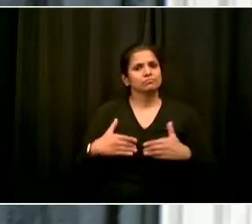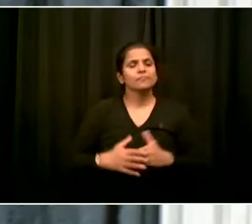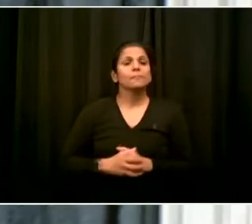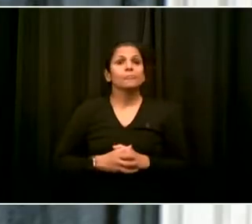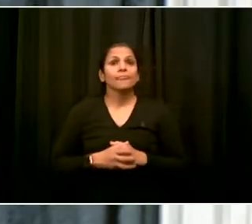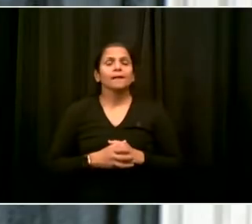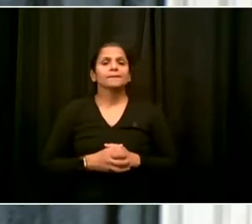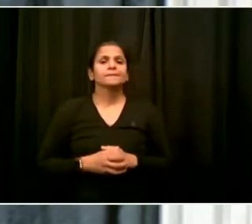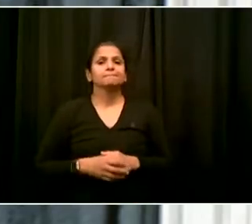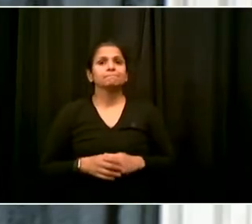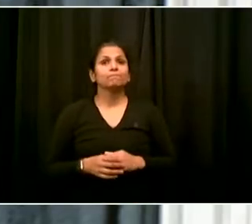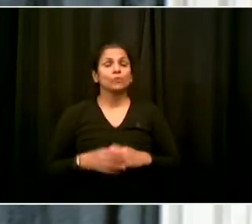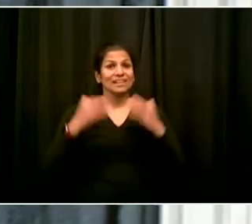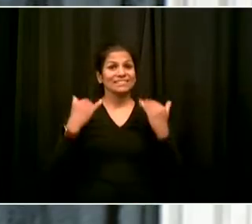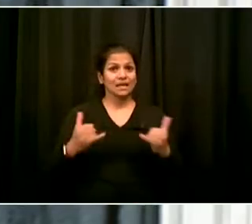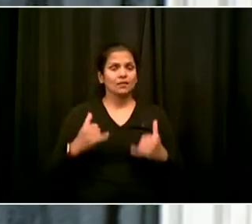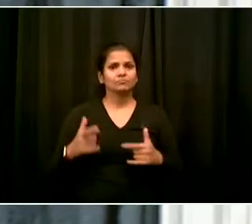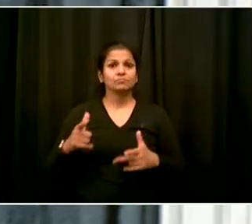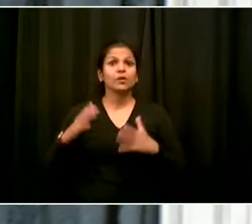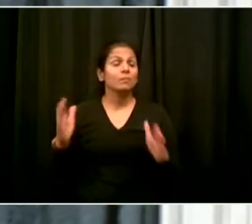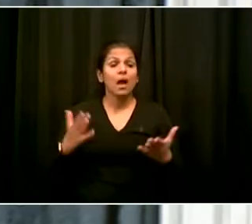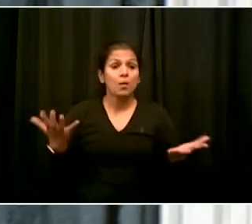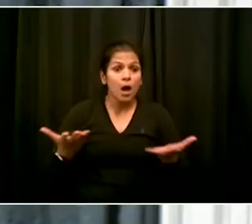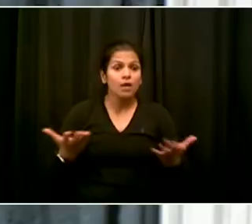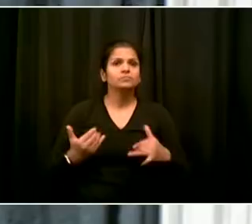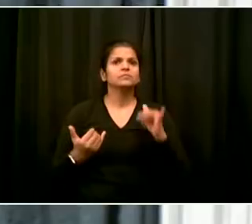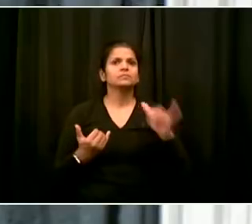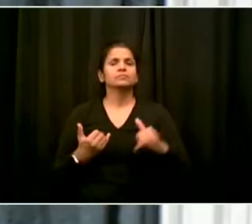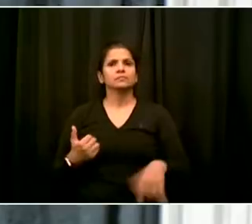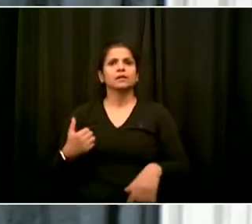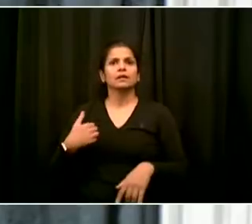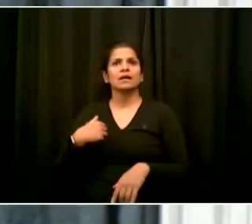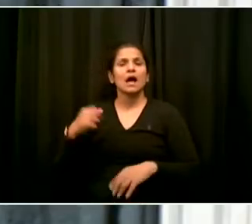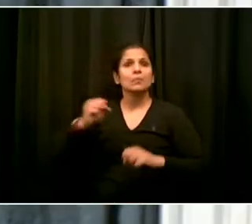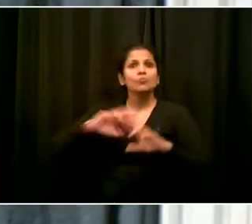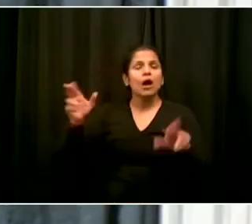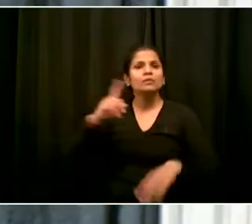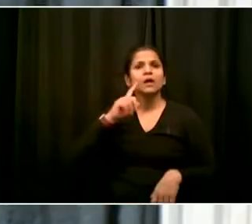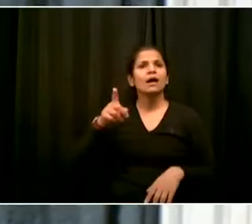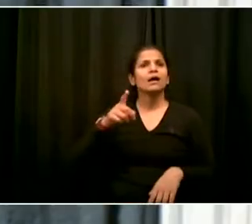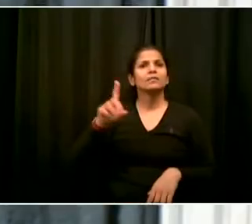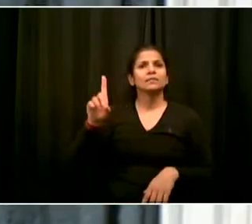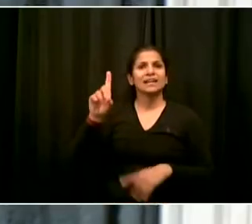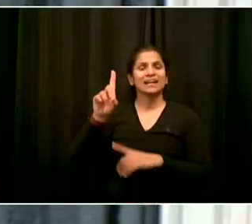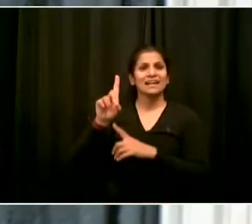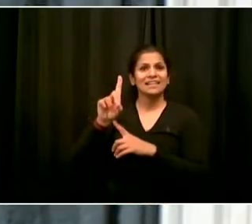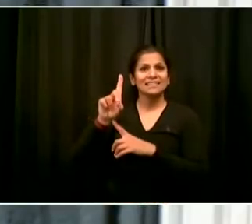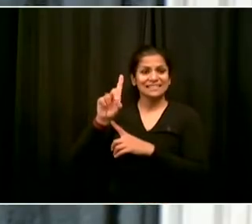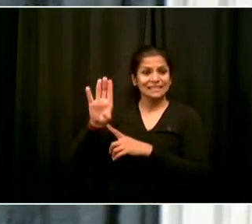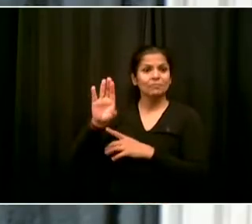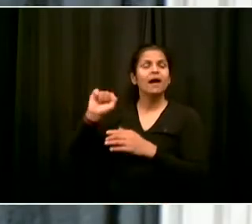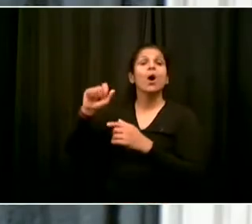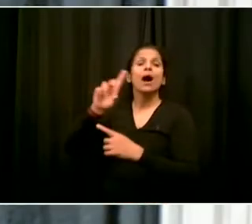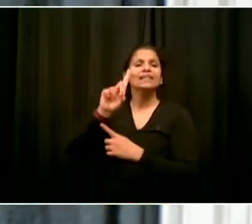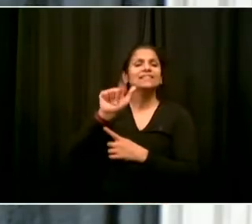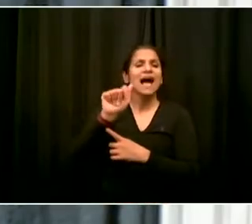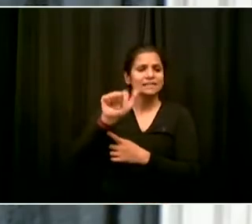HIGHEST RISK FROM COVID-1-19 REQUIRES DATA.